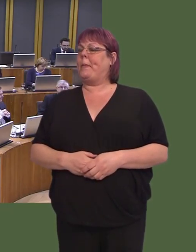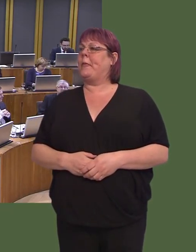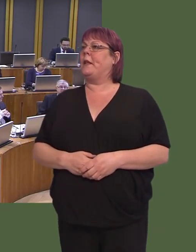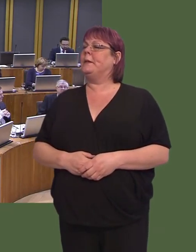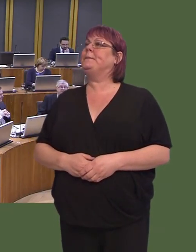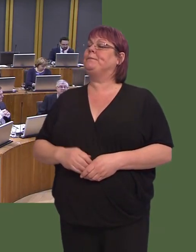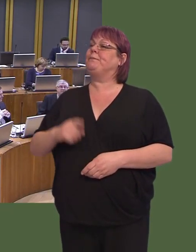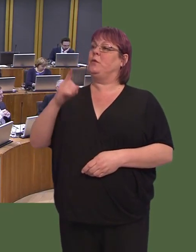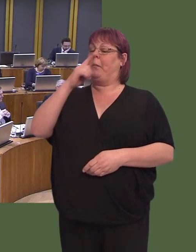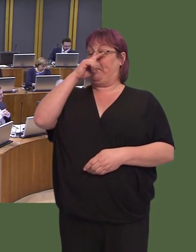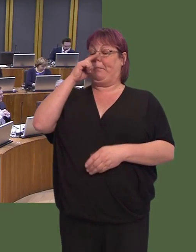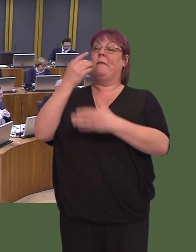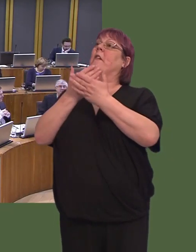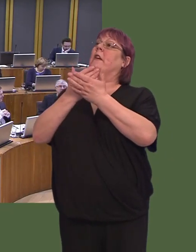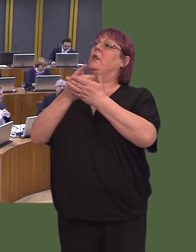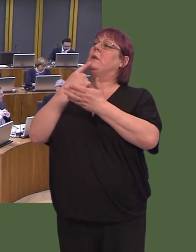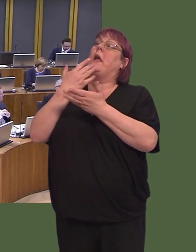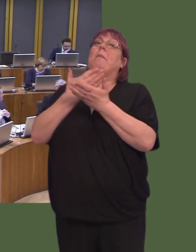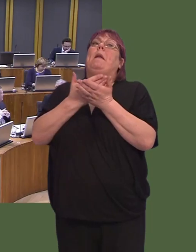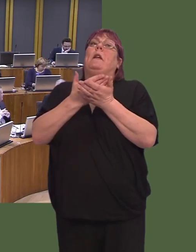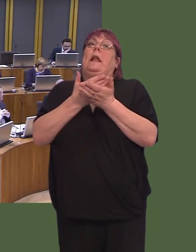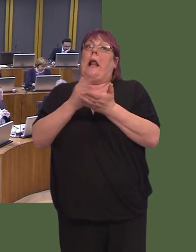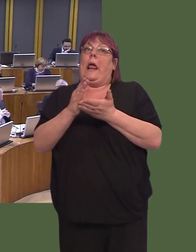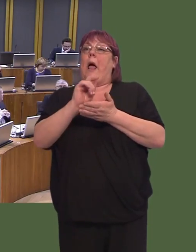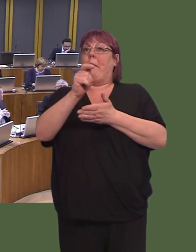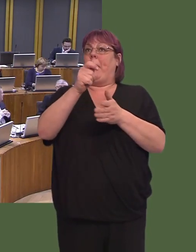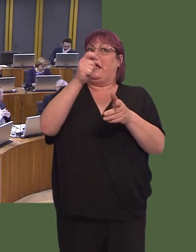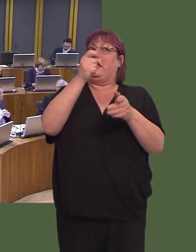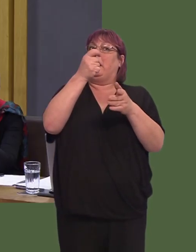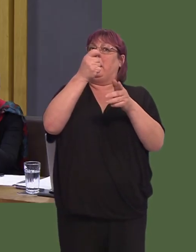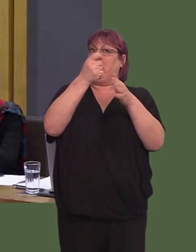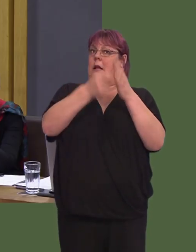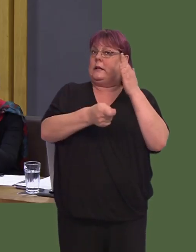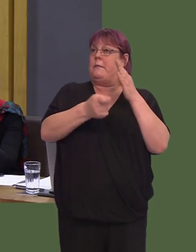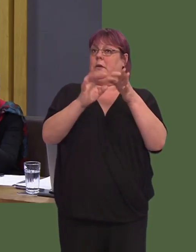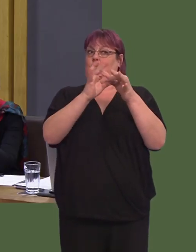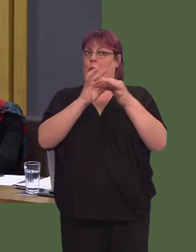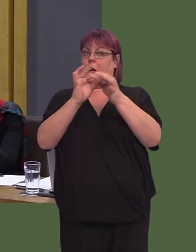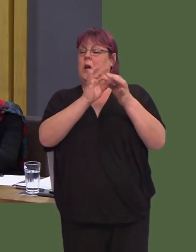I beg to differ, so I'll keep my first question very simple: does your Government favour staying